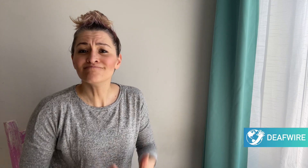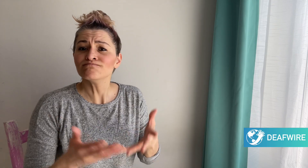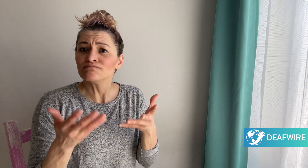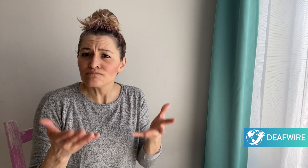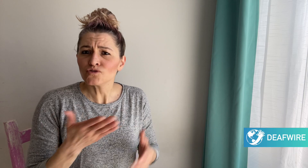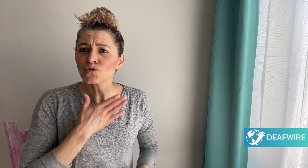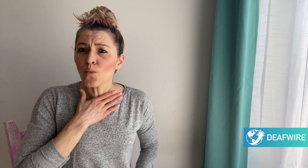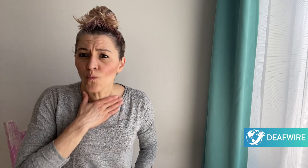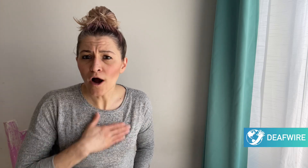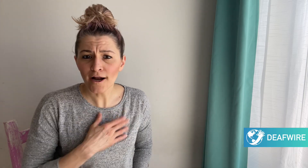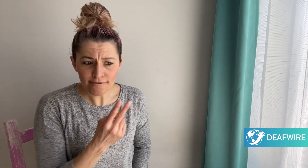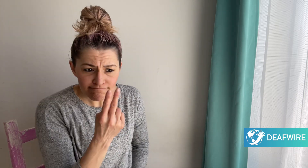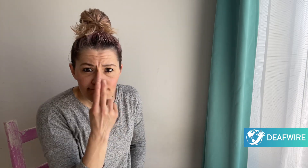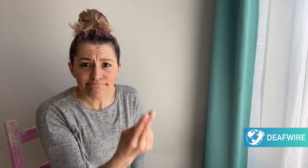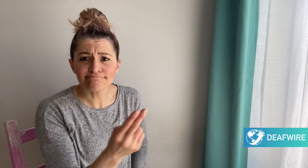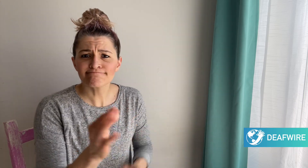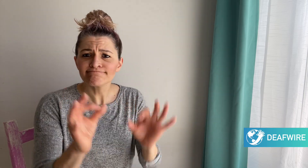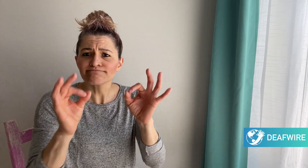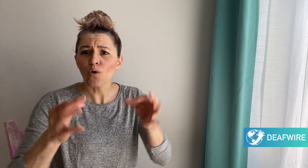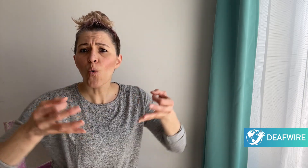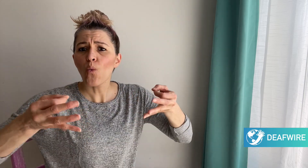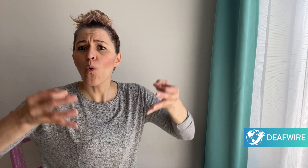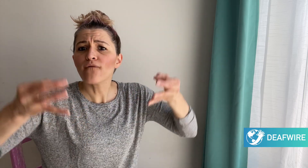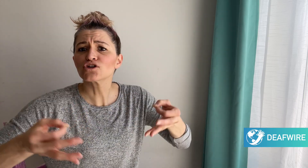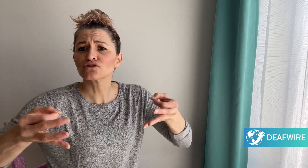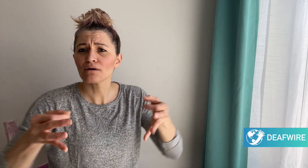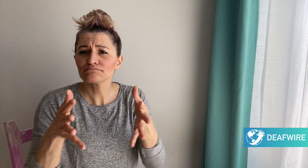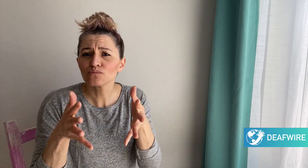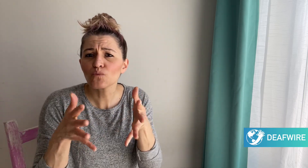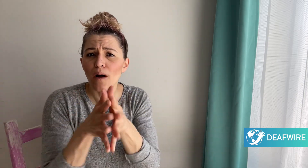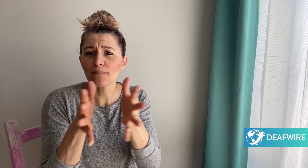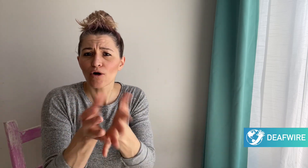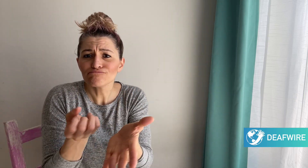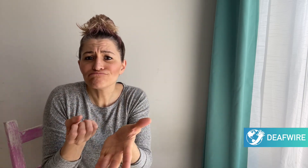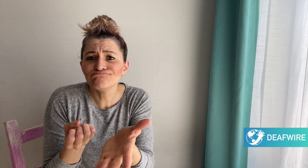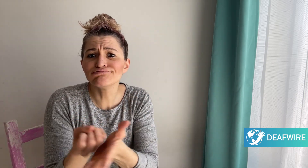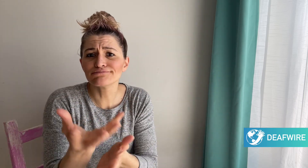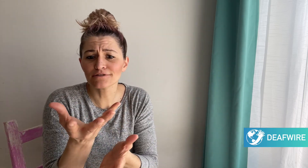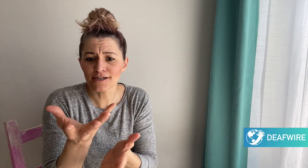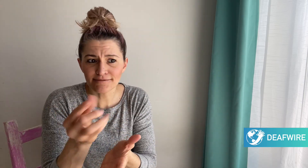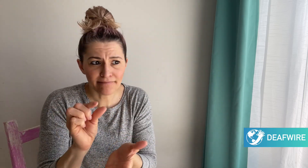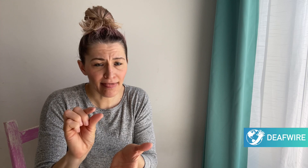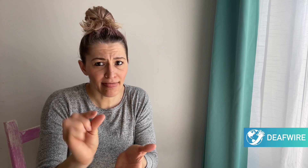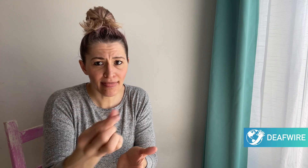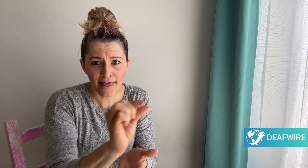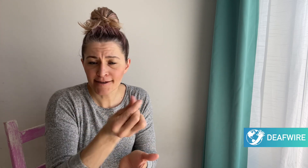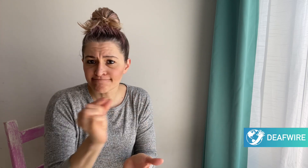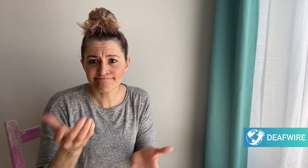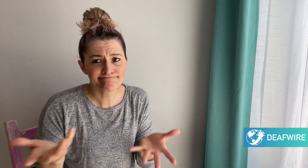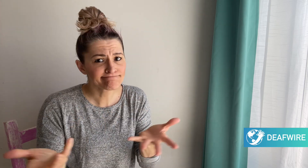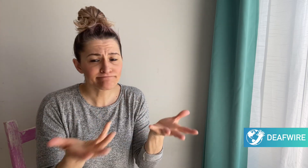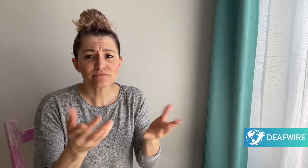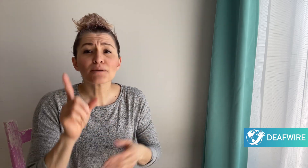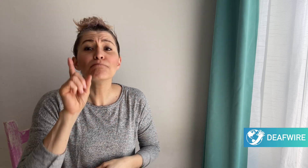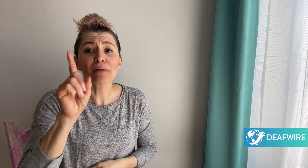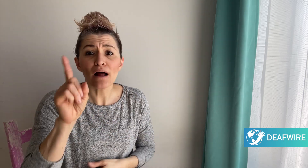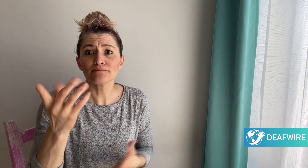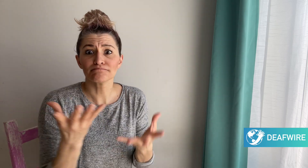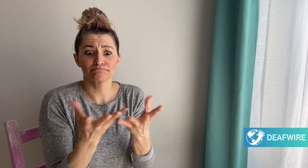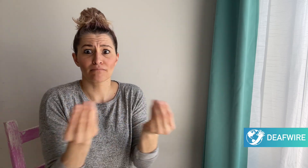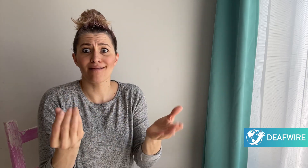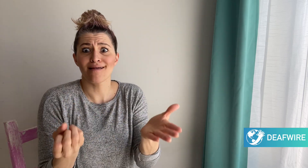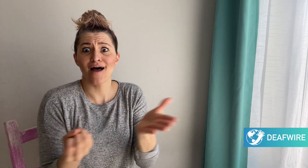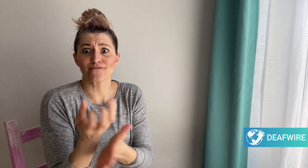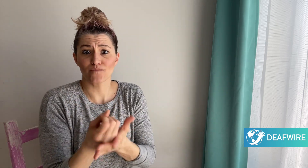Since there is not much official reporting, most of what we know